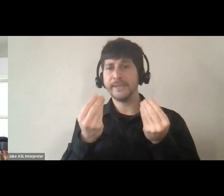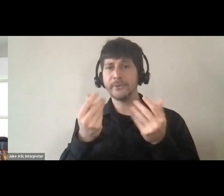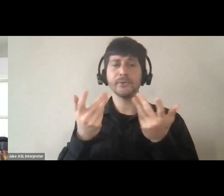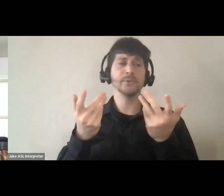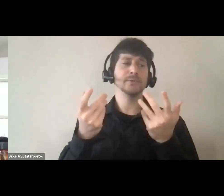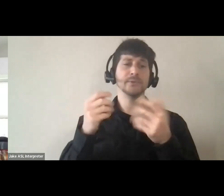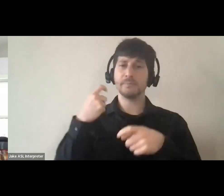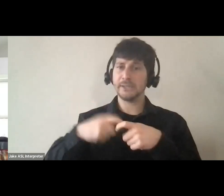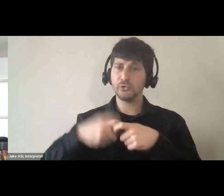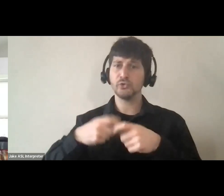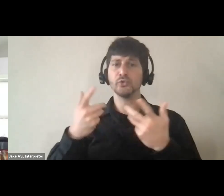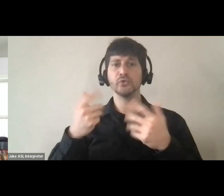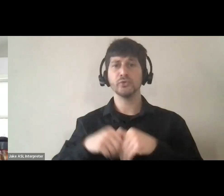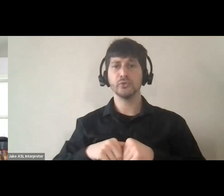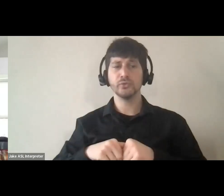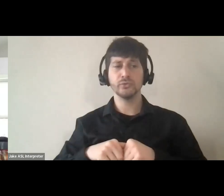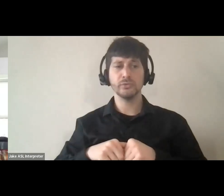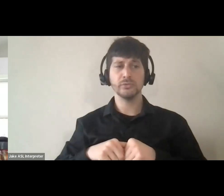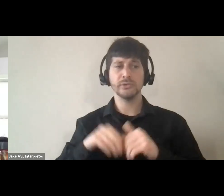Others, a lack of materials in Spanish.